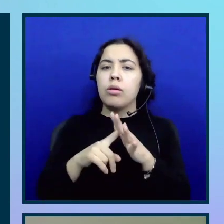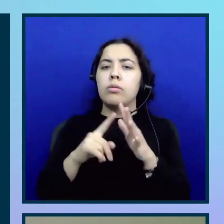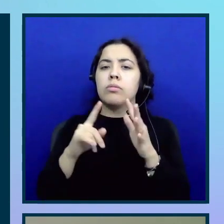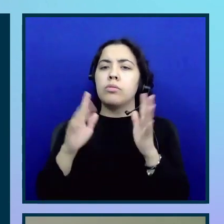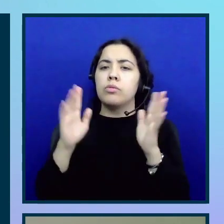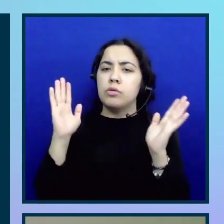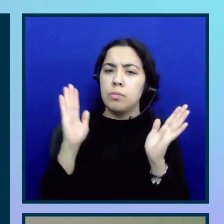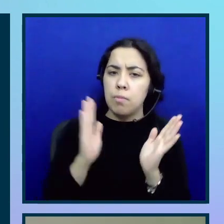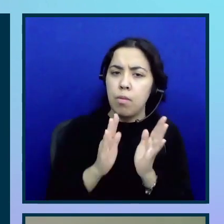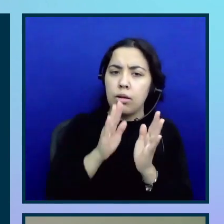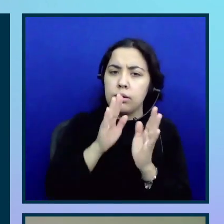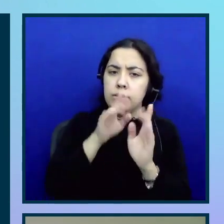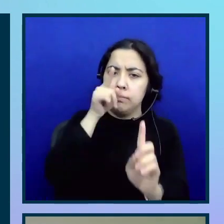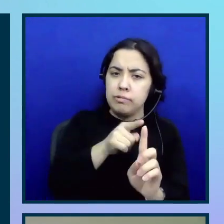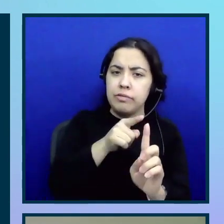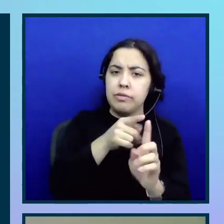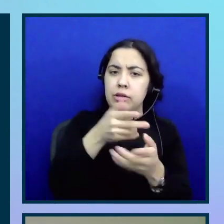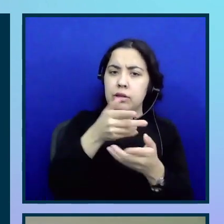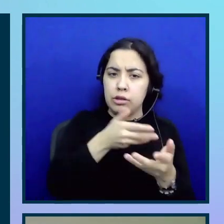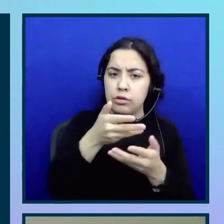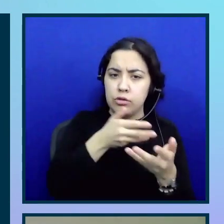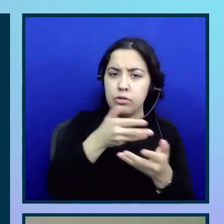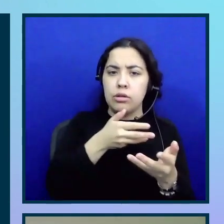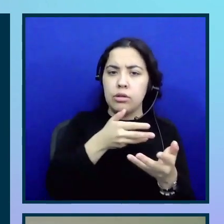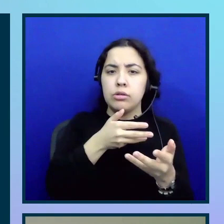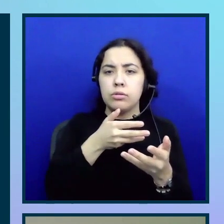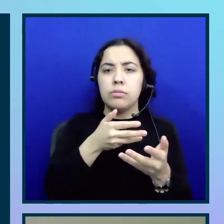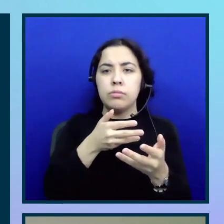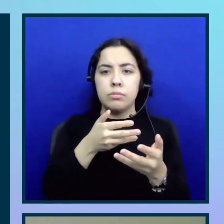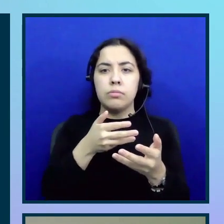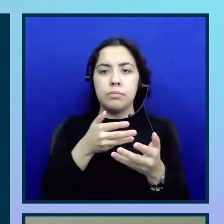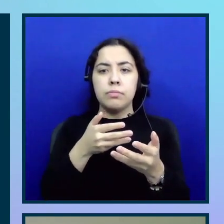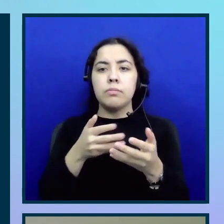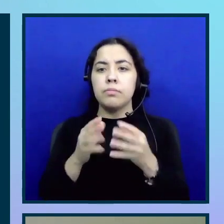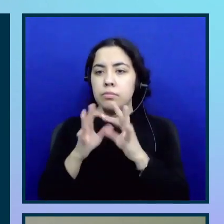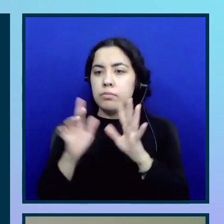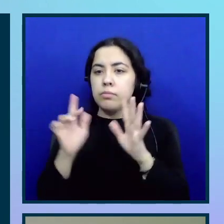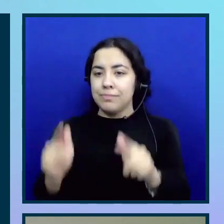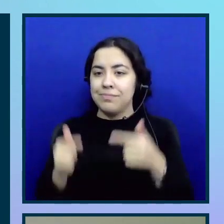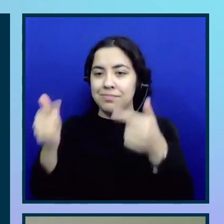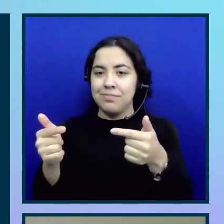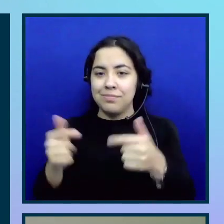most specific interactions, define those well. And then zoom out a little and look at navigation.